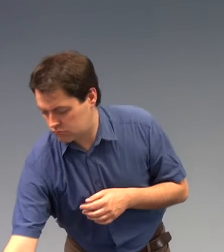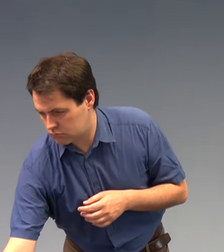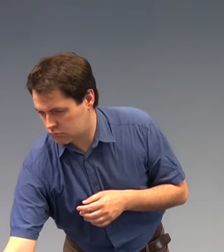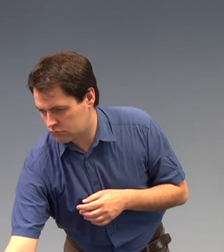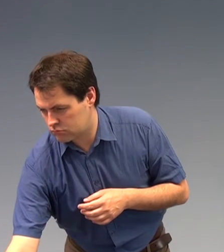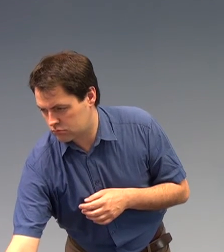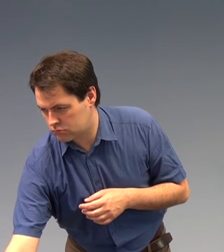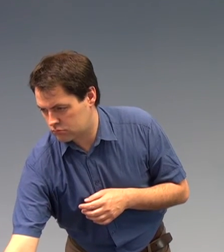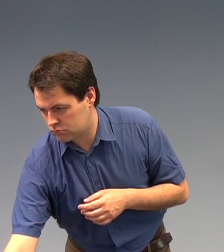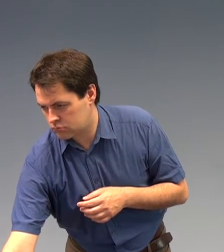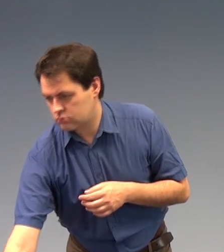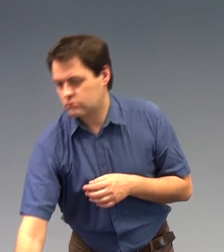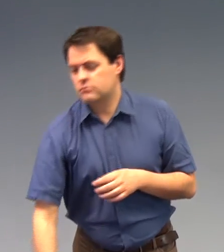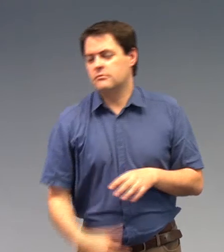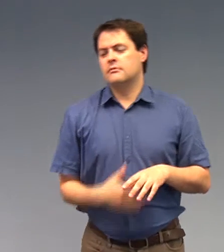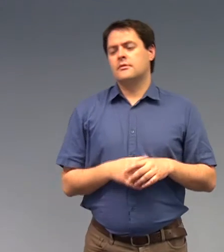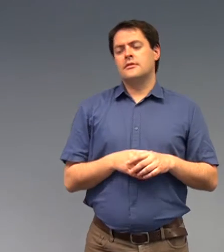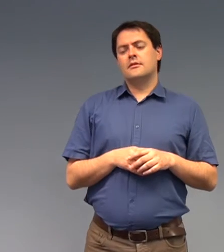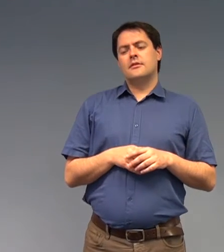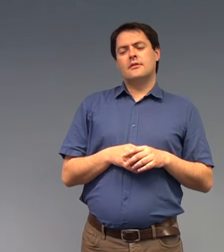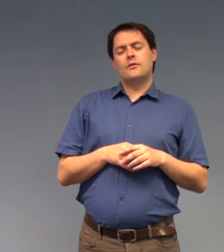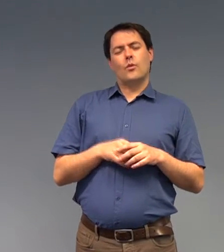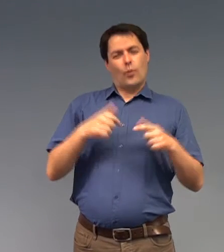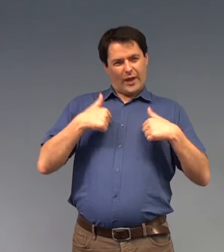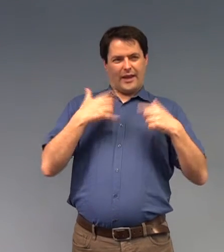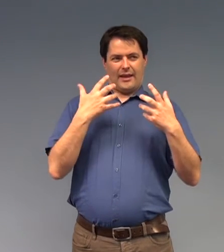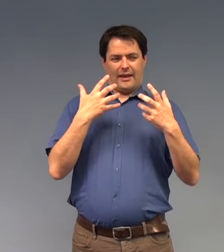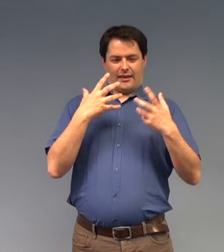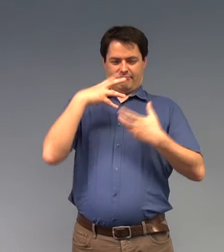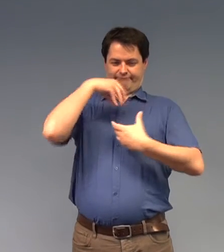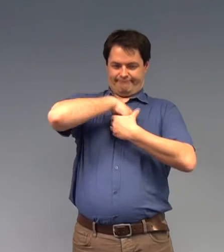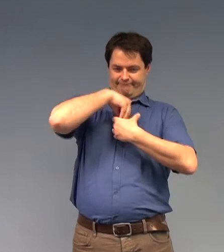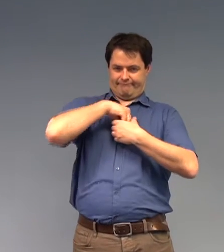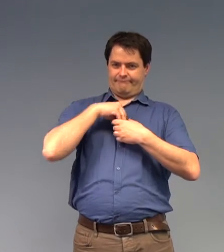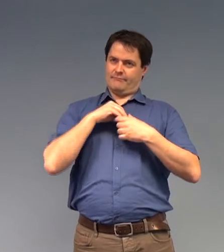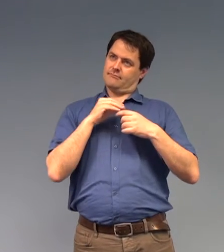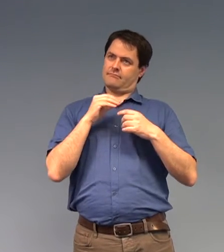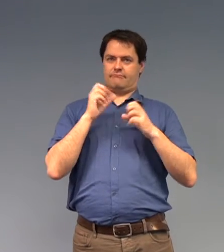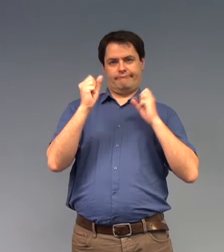that we're able to communicate efficiently and effectively.